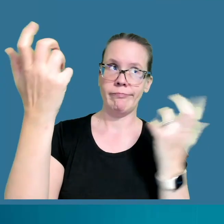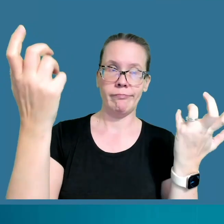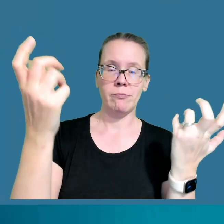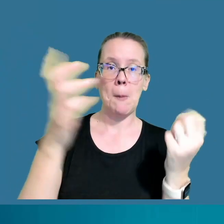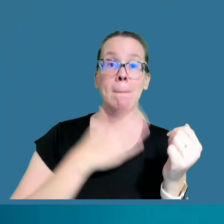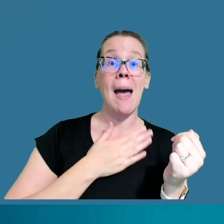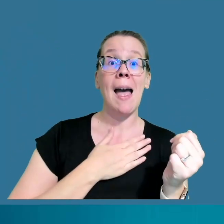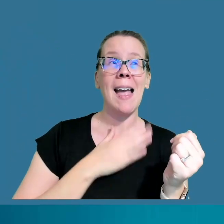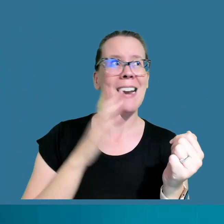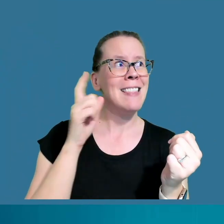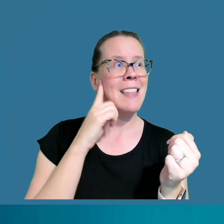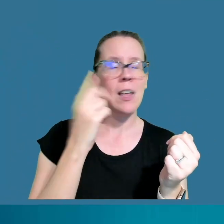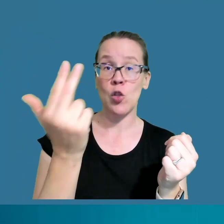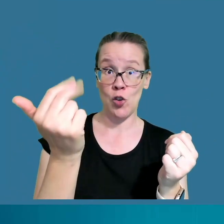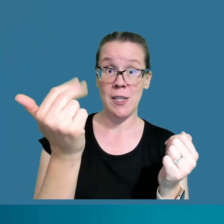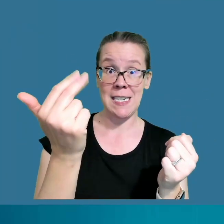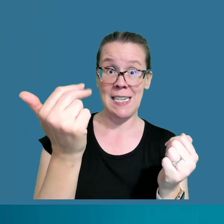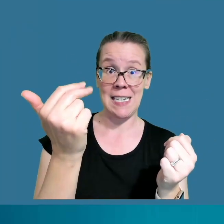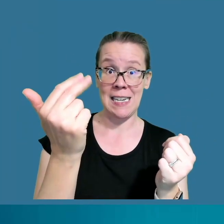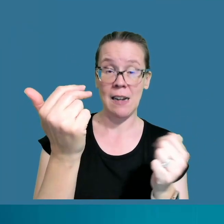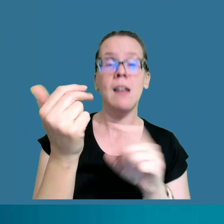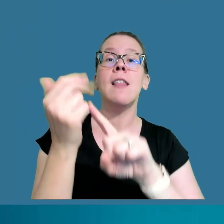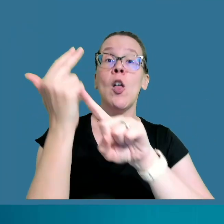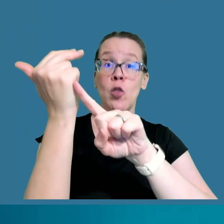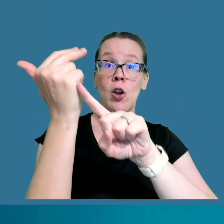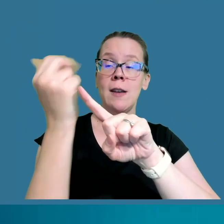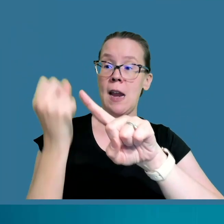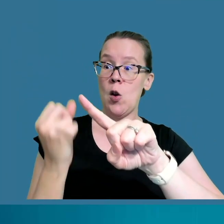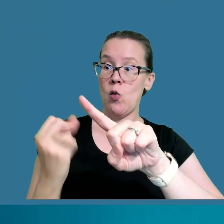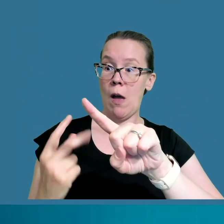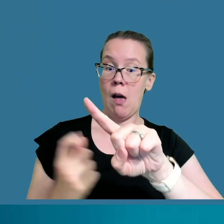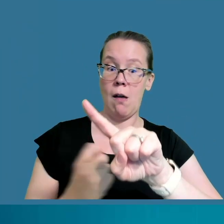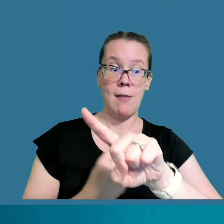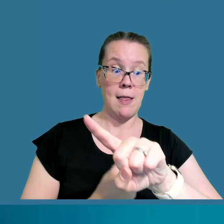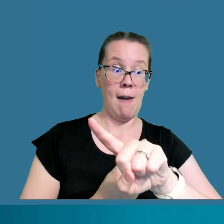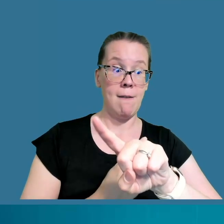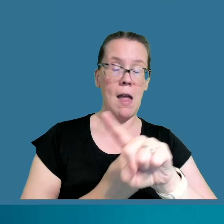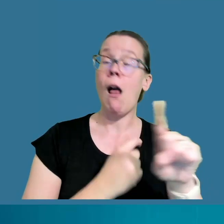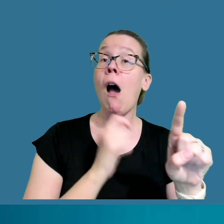stitching every seam into the seam allowance, you're going to reduce that thread buildup.